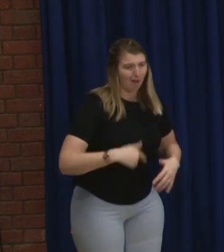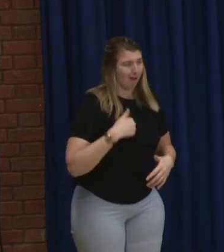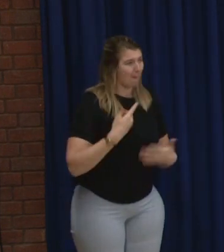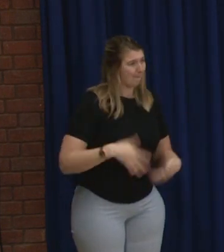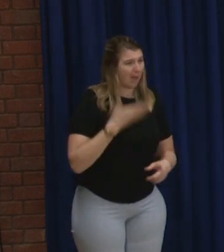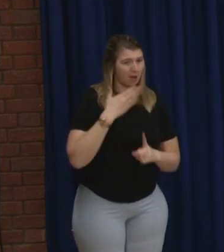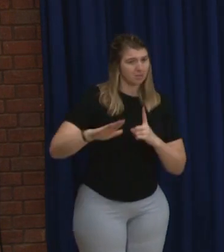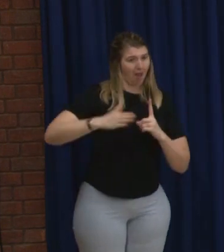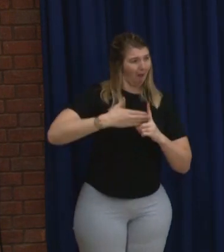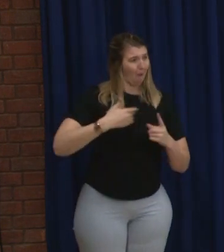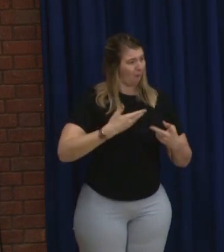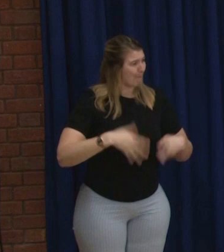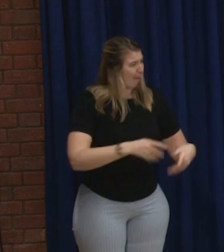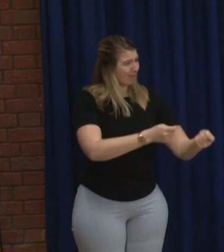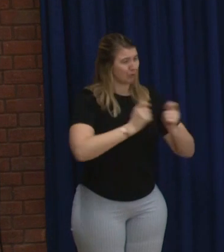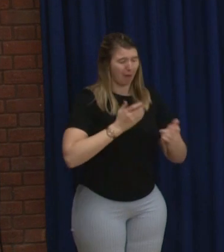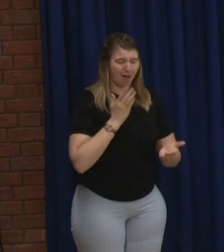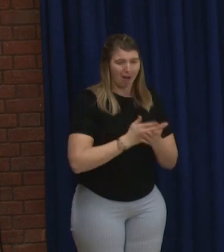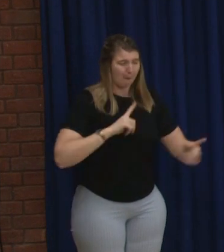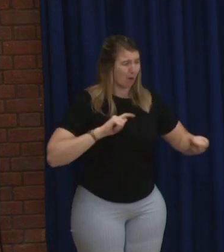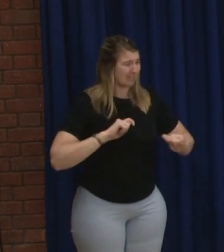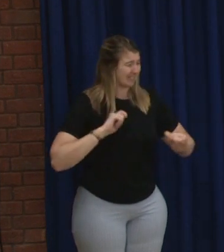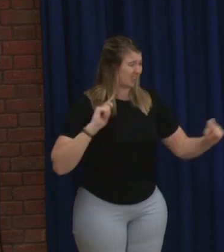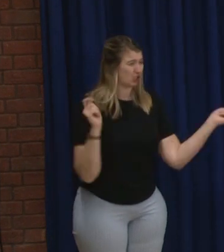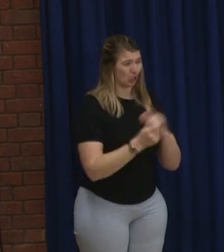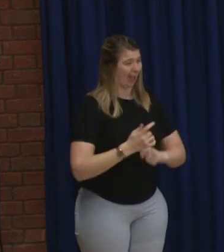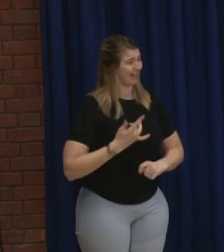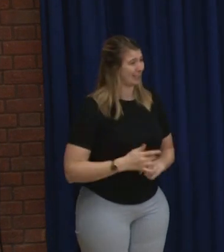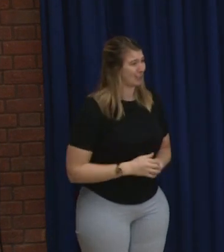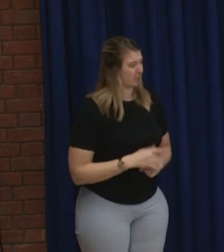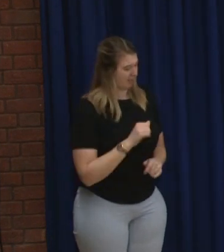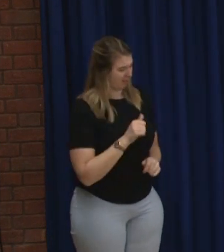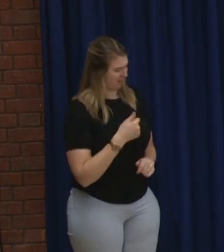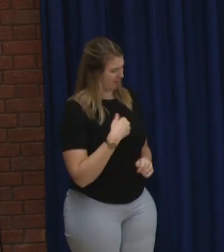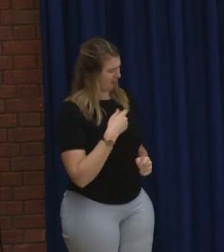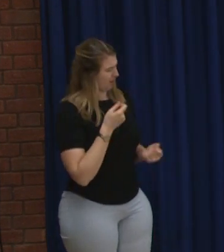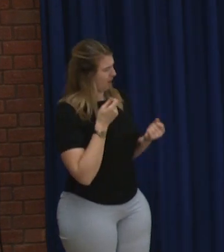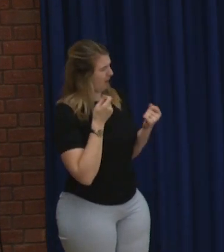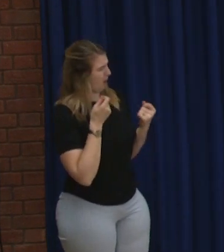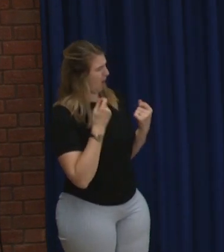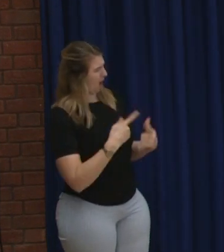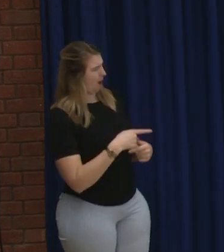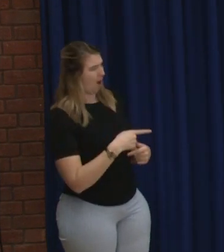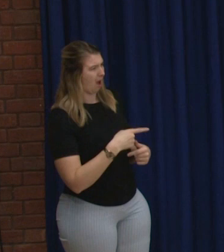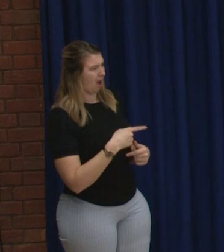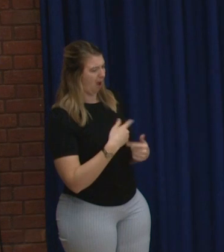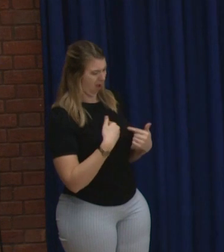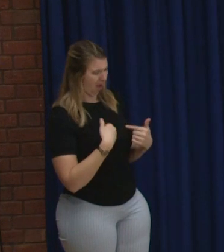and it's made a massive difference', and then the penny dropped, actually Paul you got ADHD,